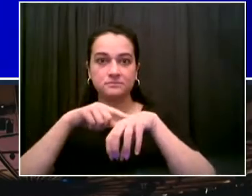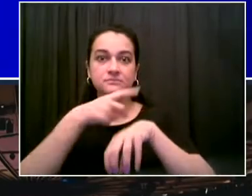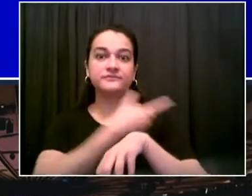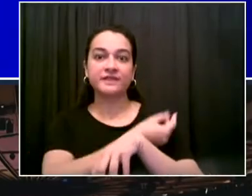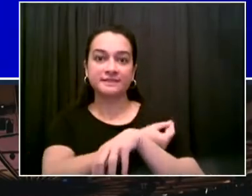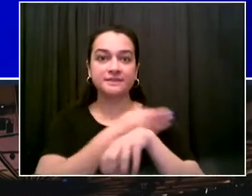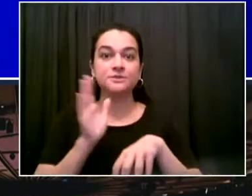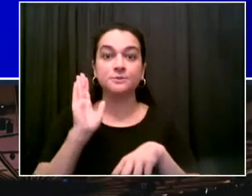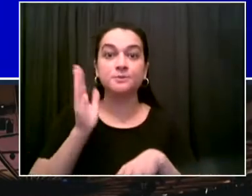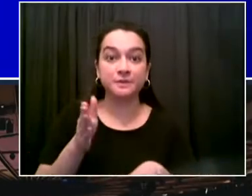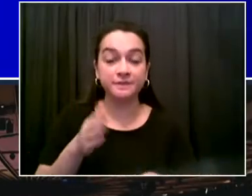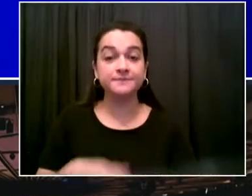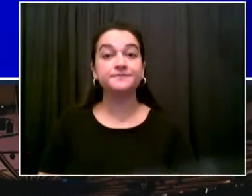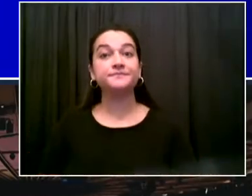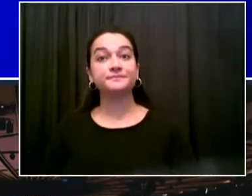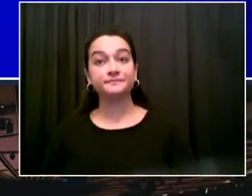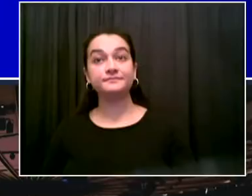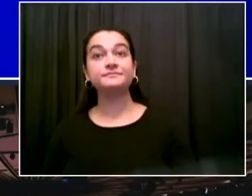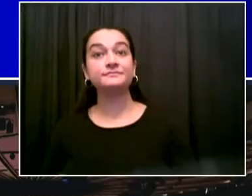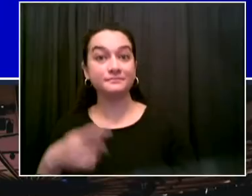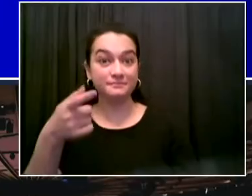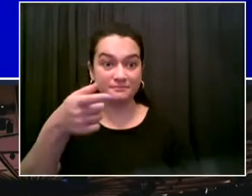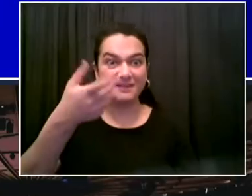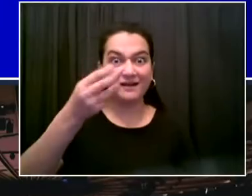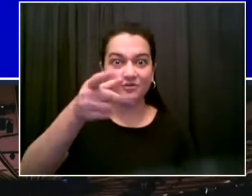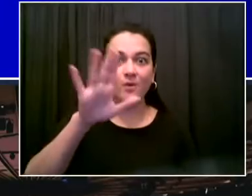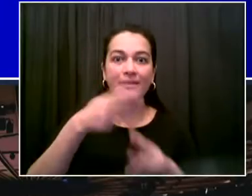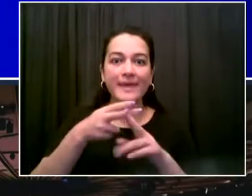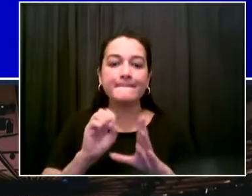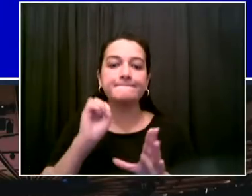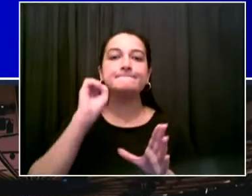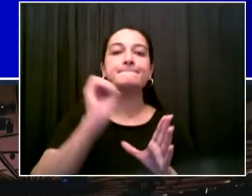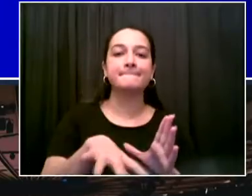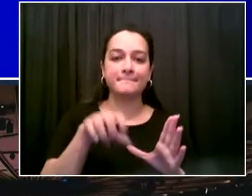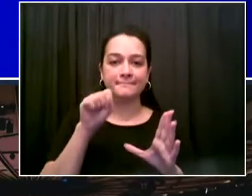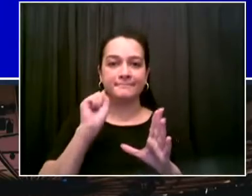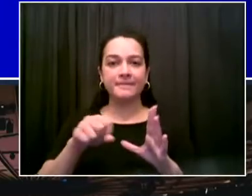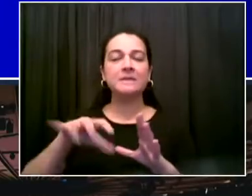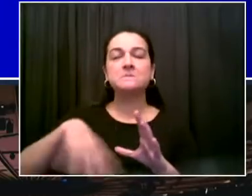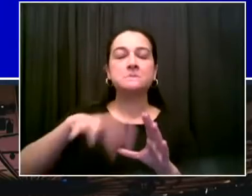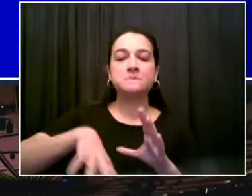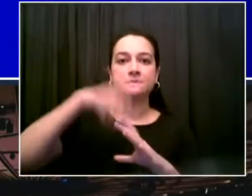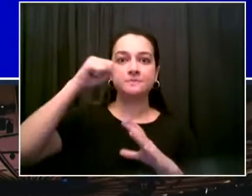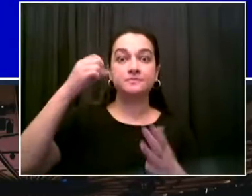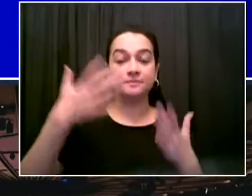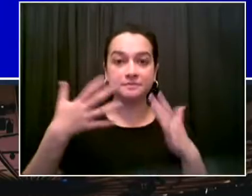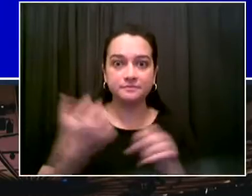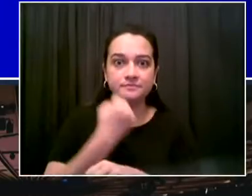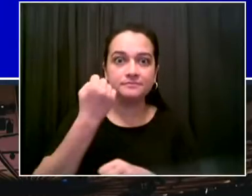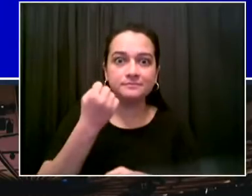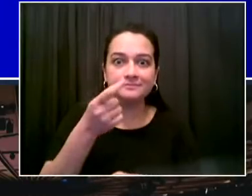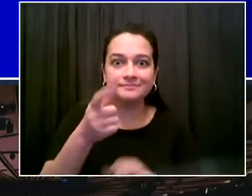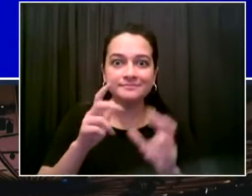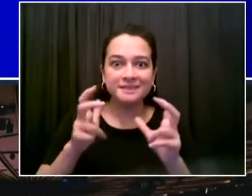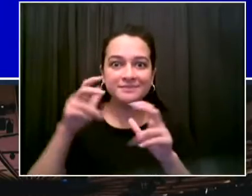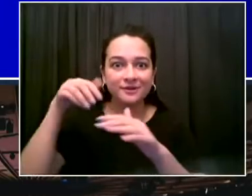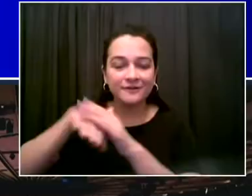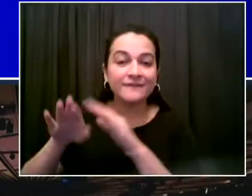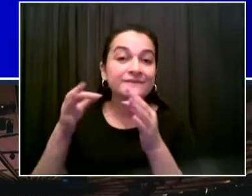ADMIONS UASQRE GARDEN, YOU GET A CHANCE TO WIN PLAYOFF TICKETS TO TOMORROW'S GAME. ON THURSDAY G O